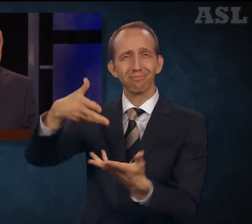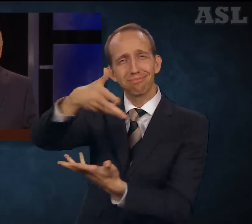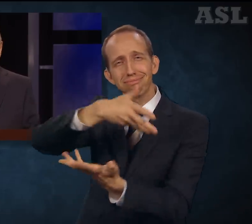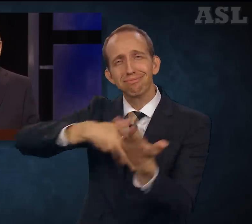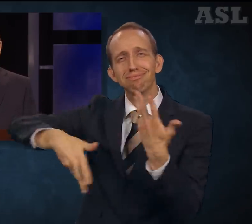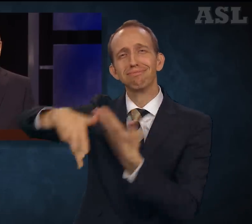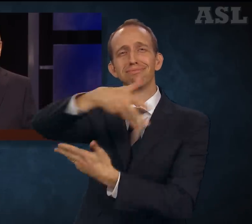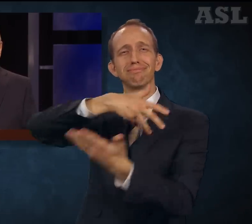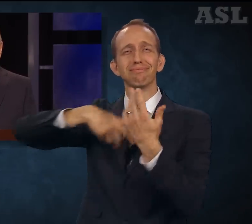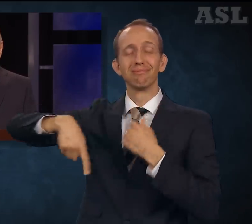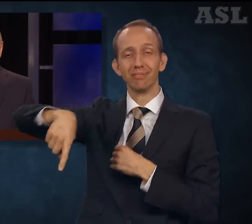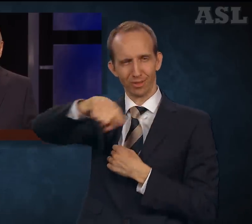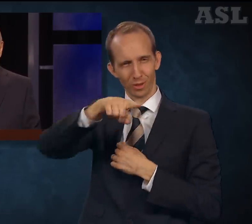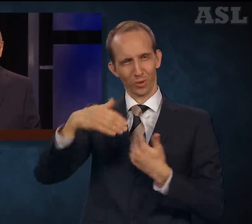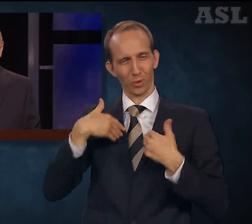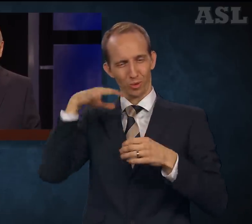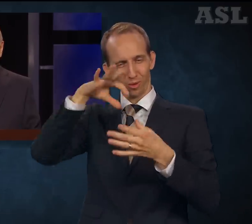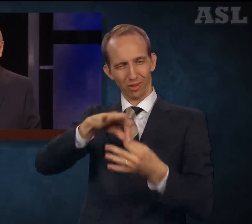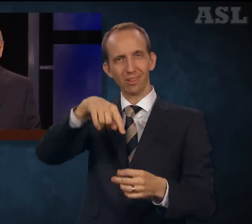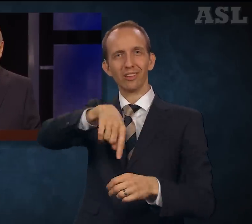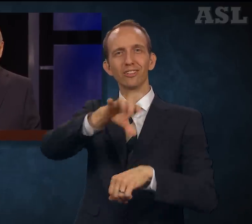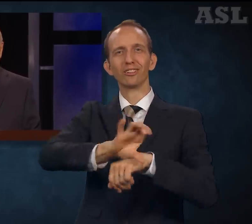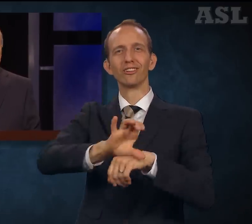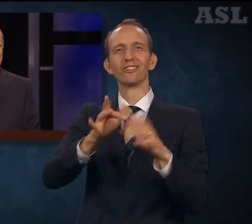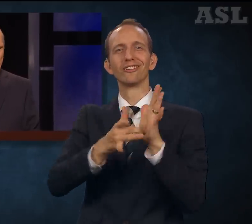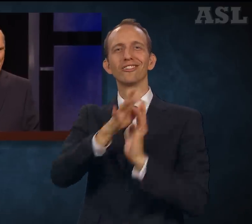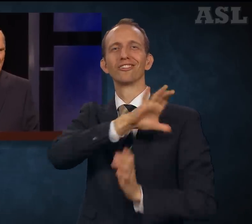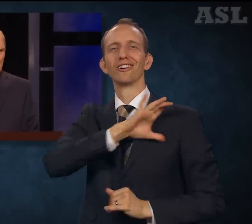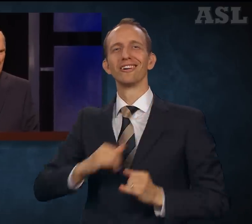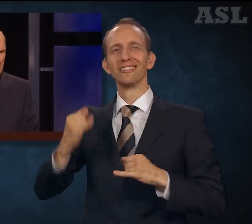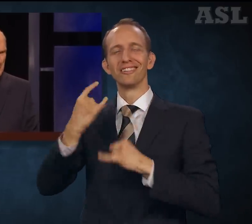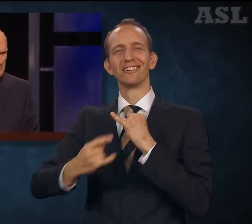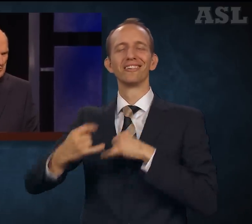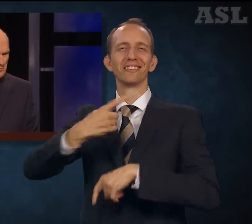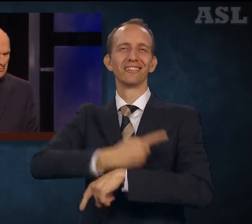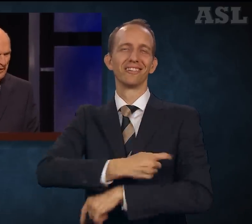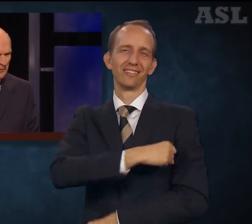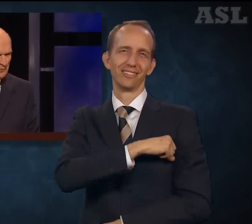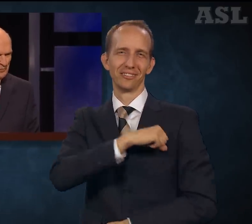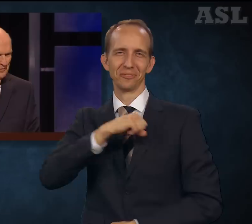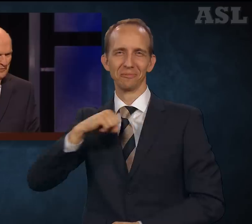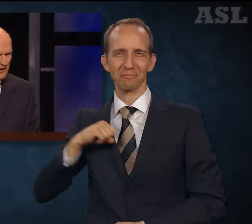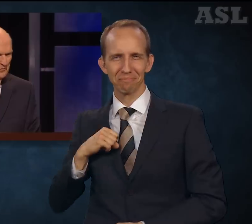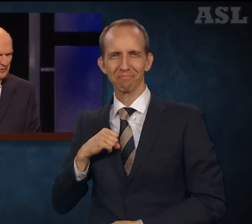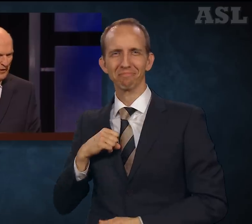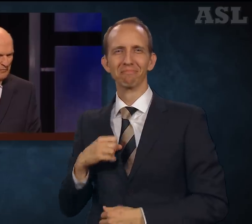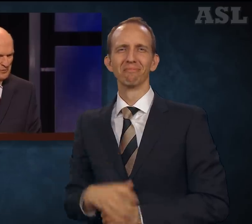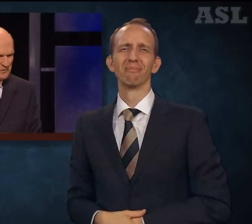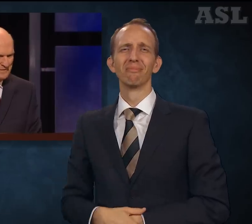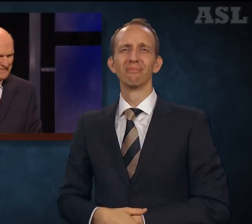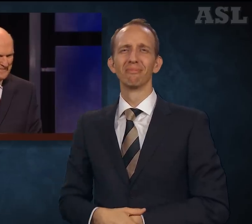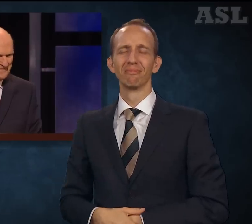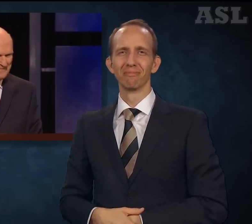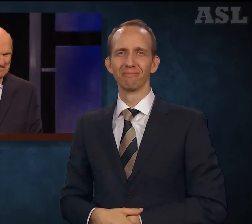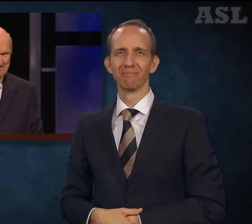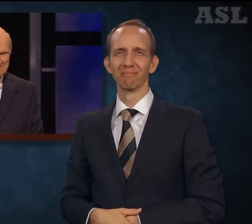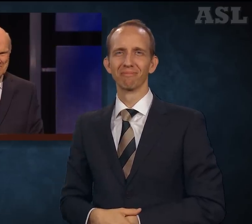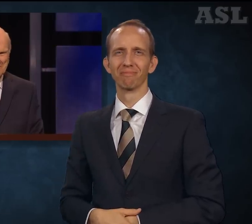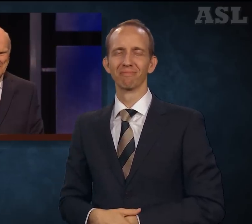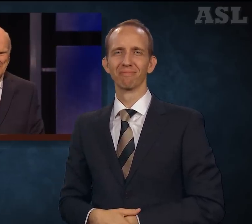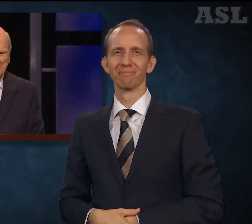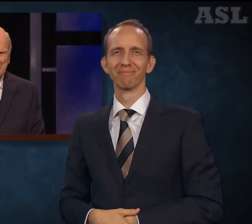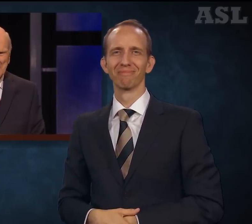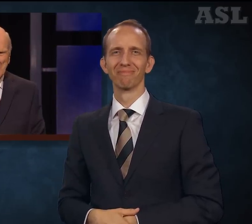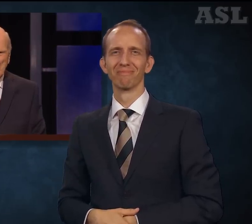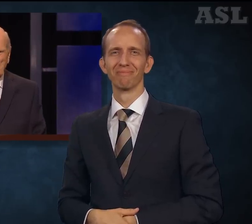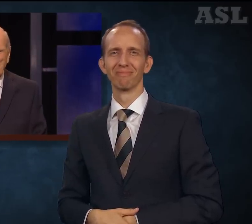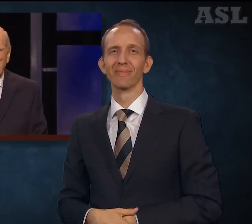WE LOVE BEING WITH YOU.